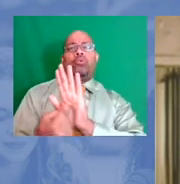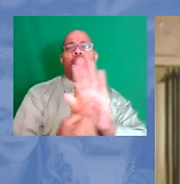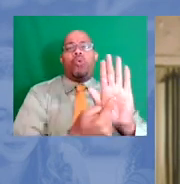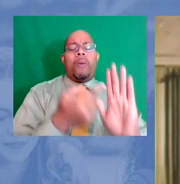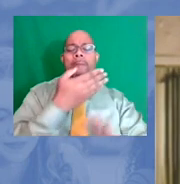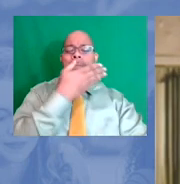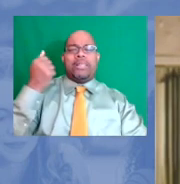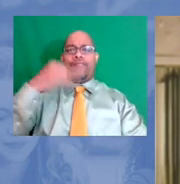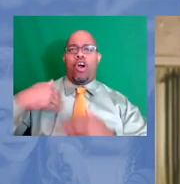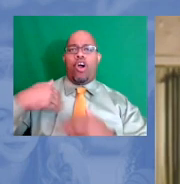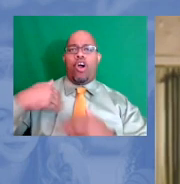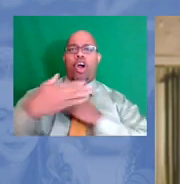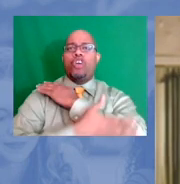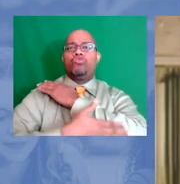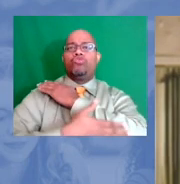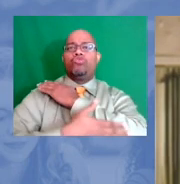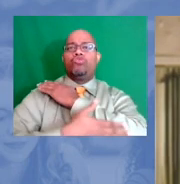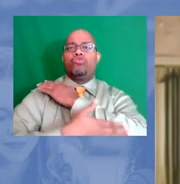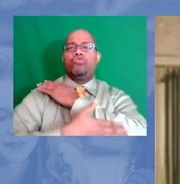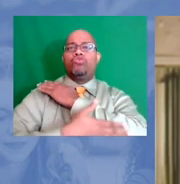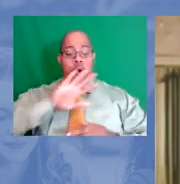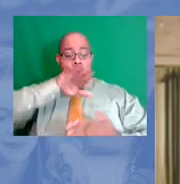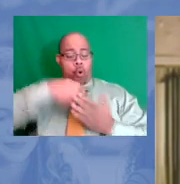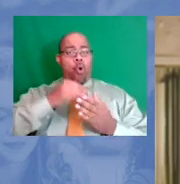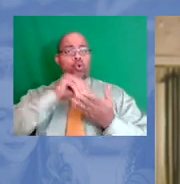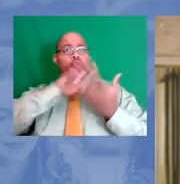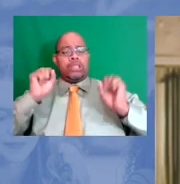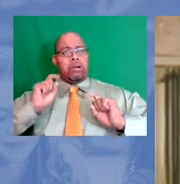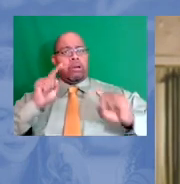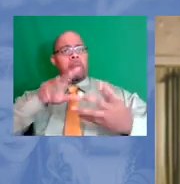A PLACE WHERE ALL STUDENTS CAN LEARN. WHERE THEY FEEL WELCOME AND LOVED.